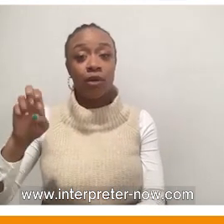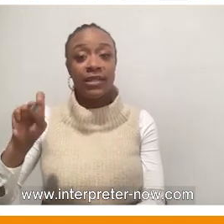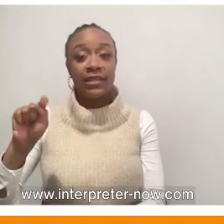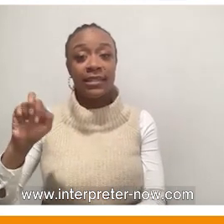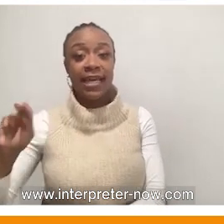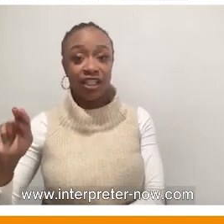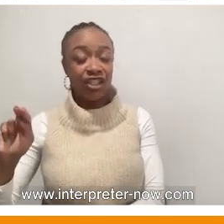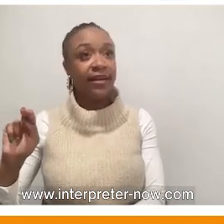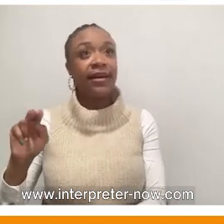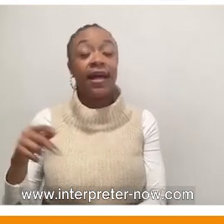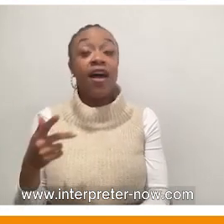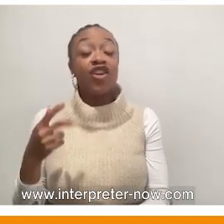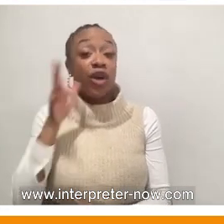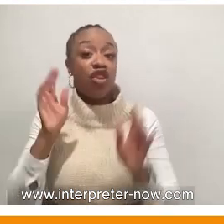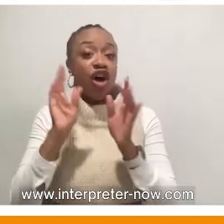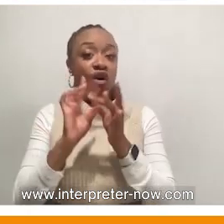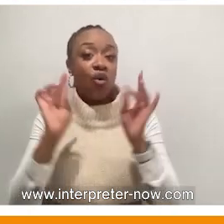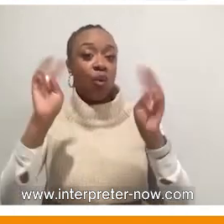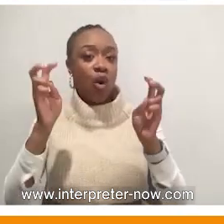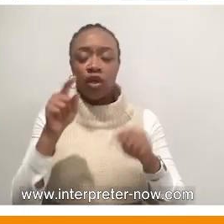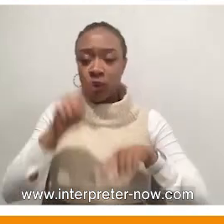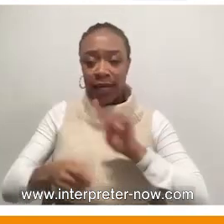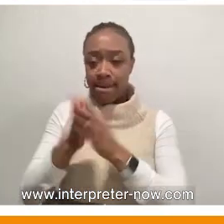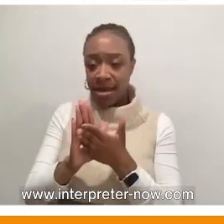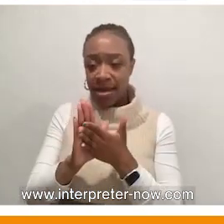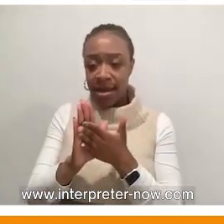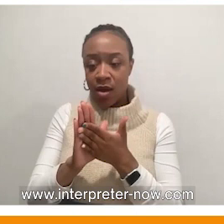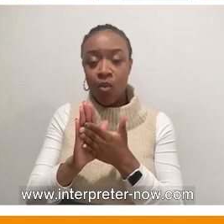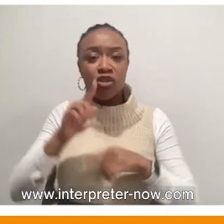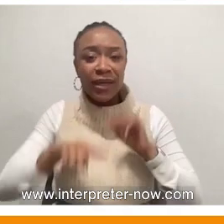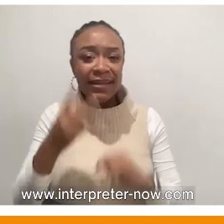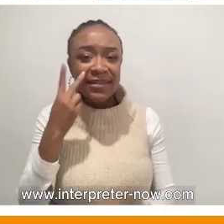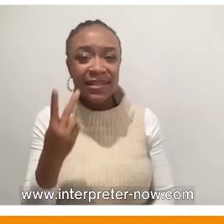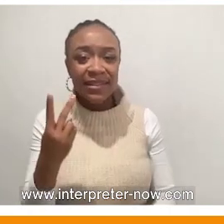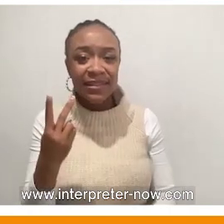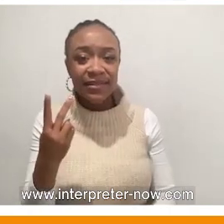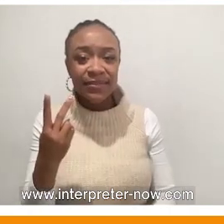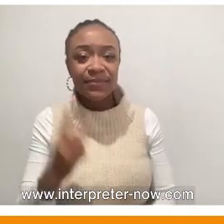You often hear the quote of "You can't be what you can't see."